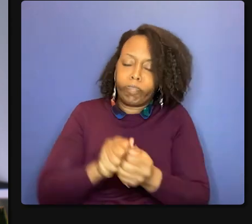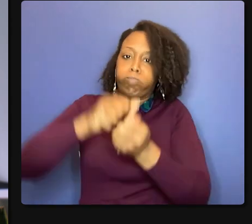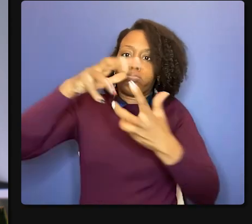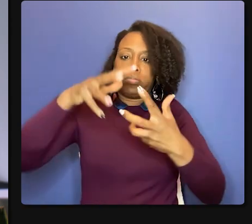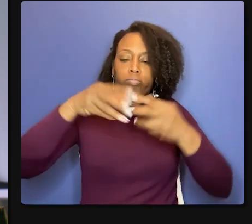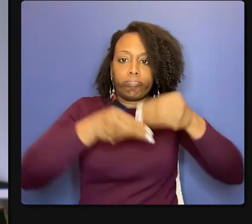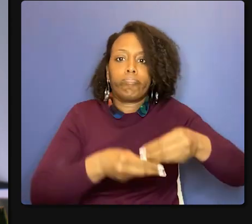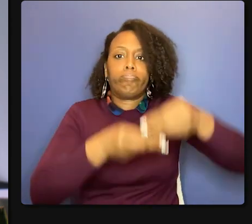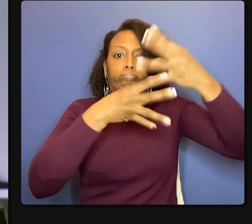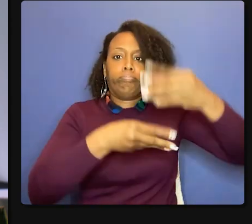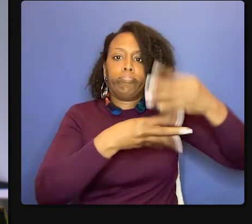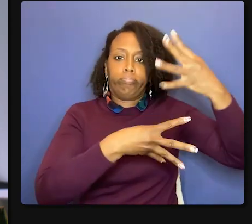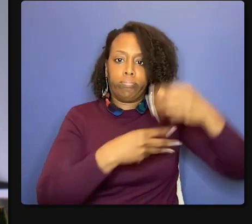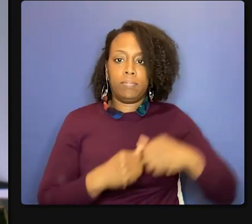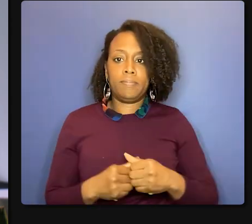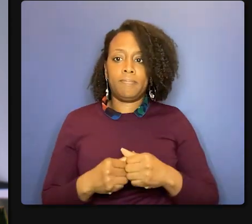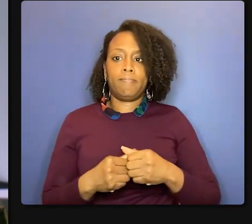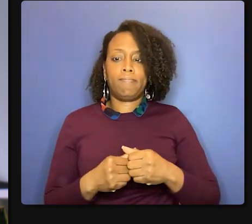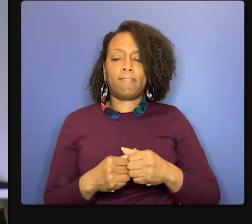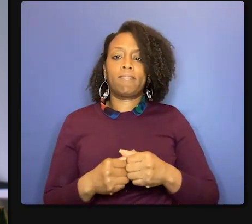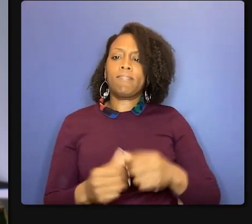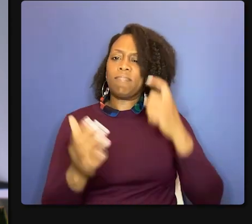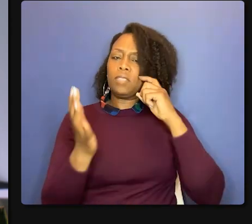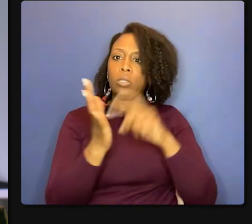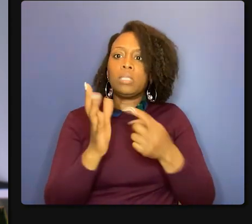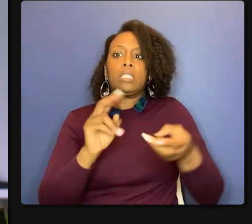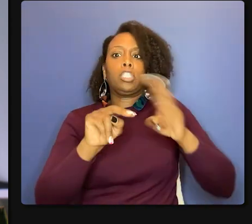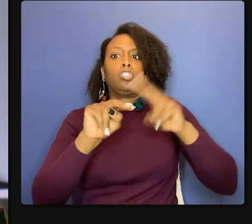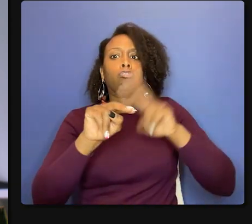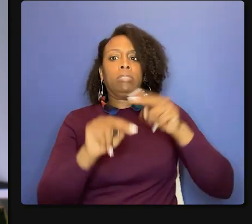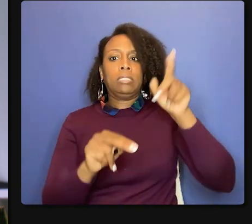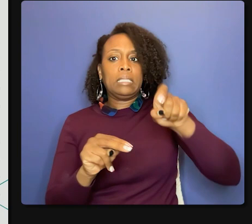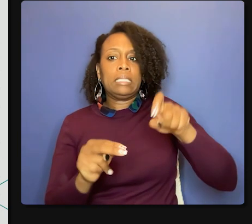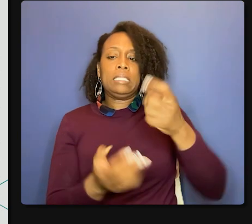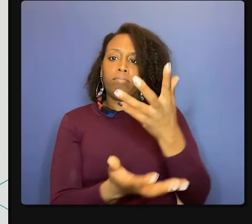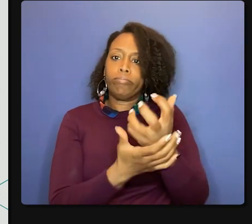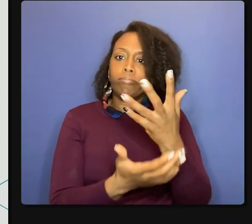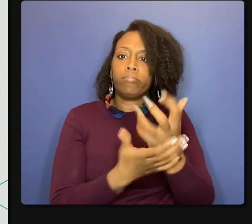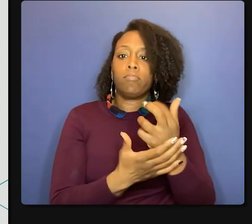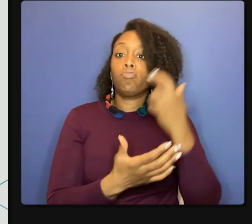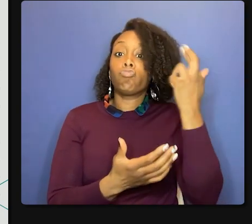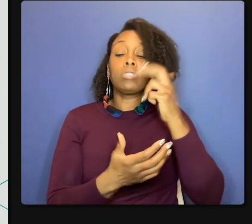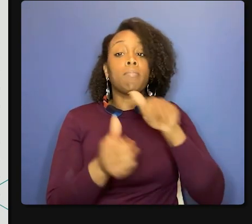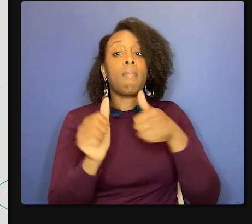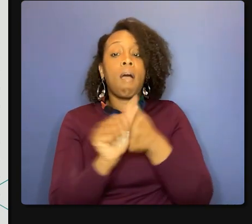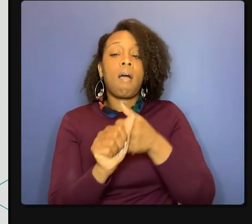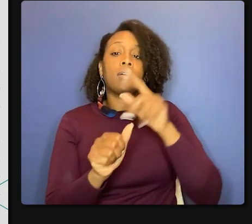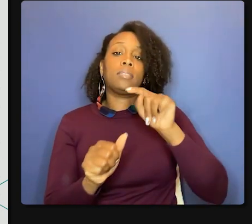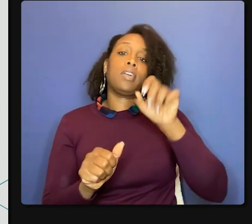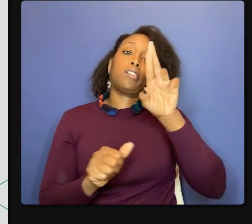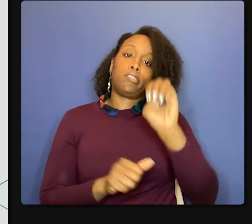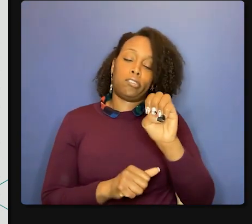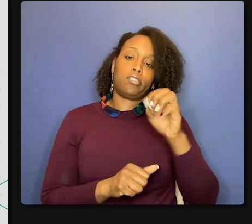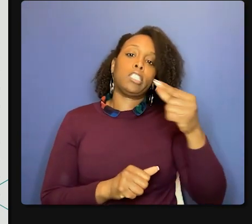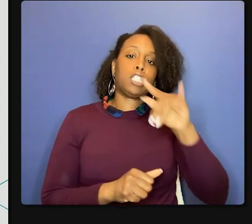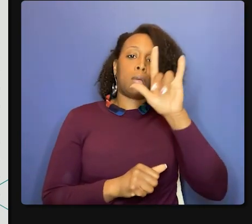you know, to load, decompress and rehydrate these assets. [Cooper] Now, texture and geometry streaming technologies